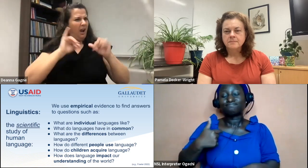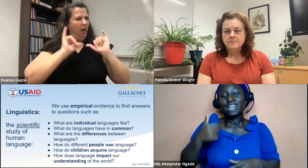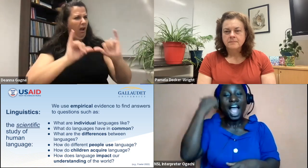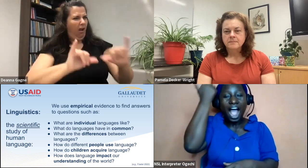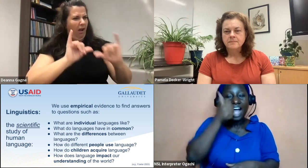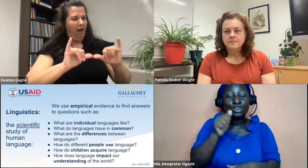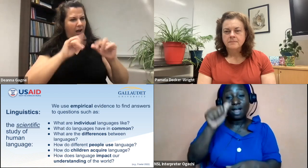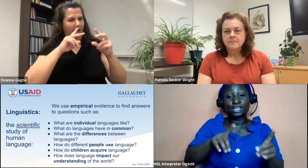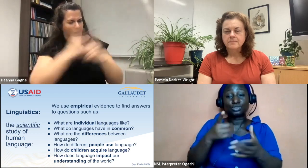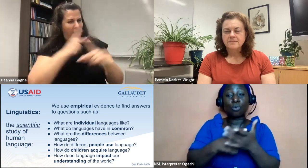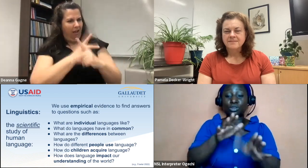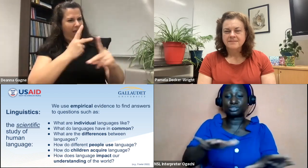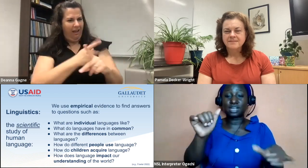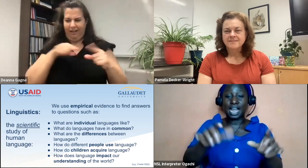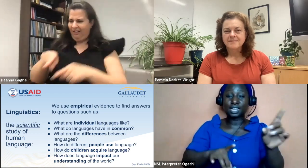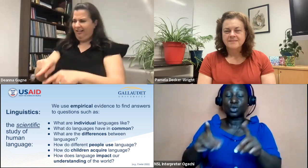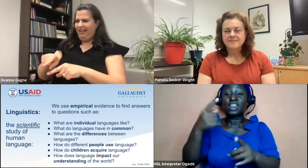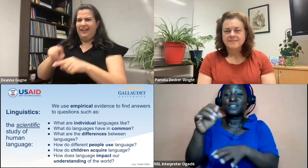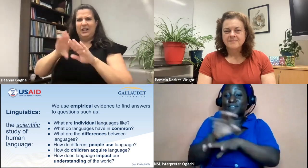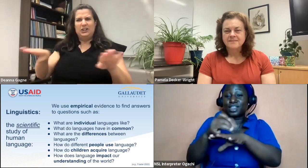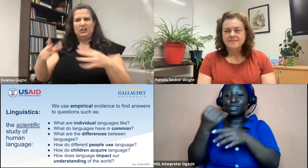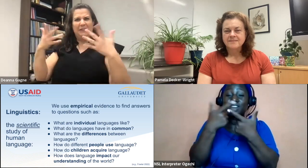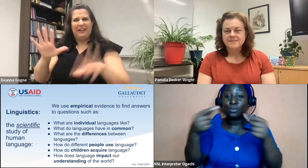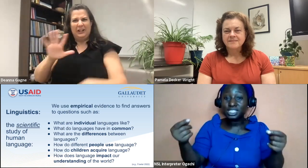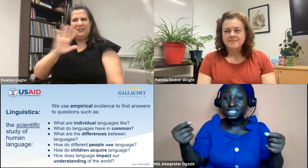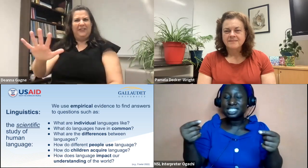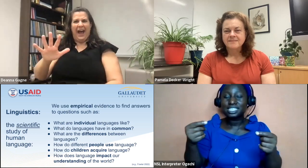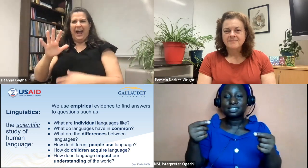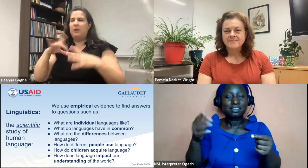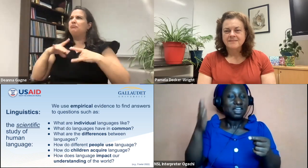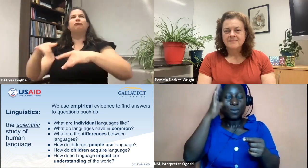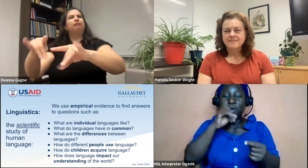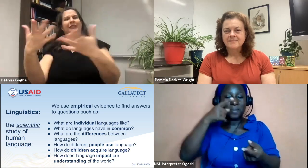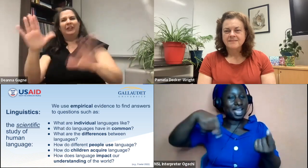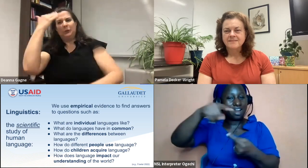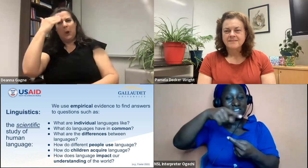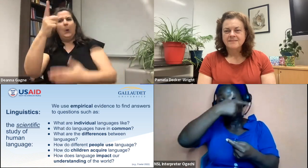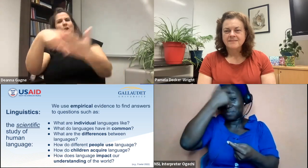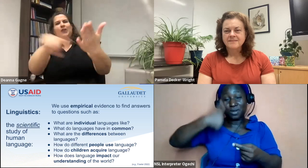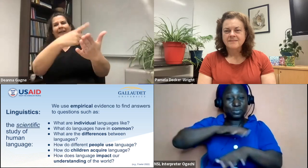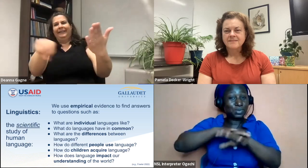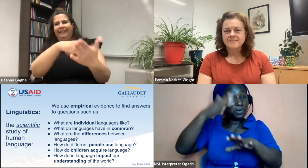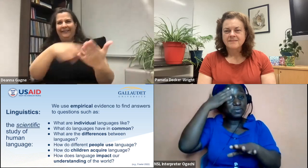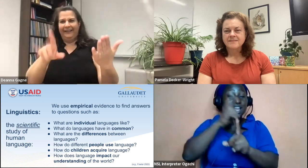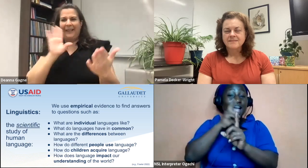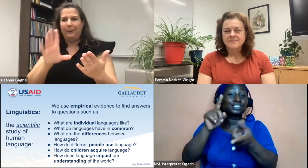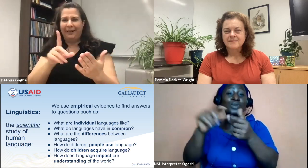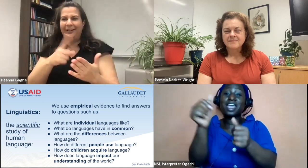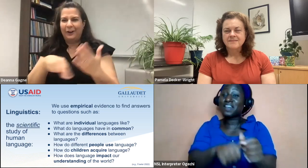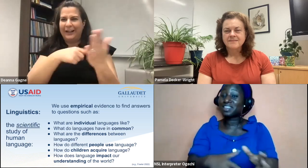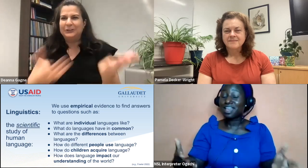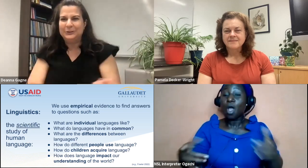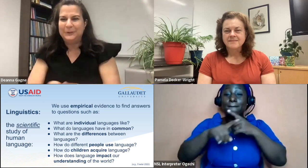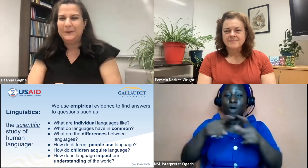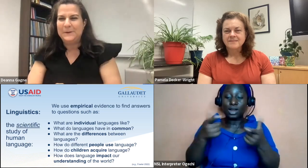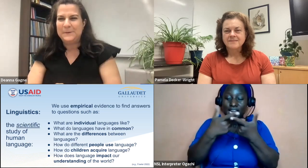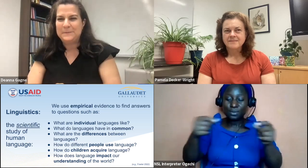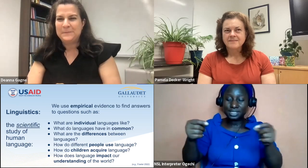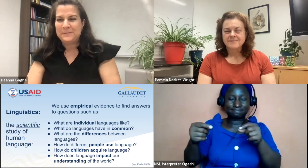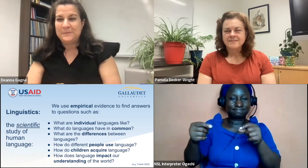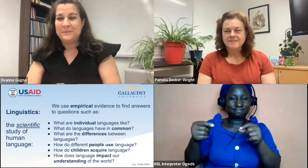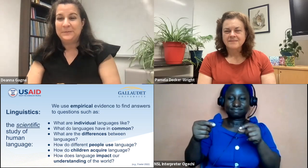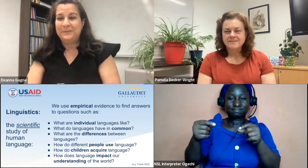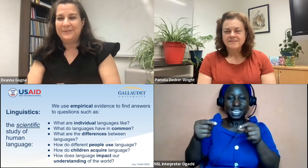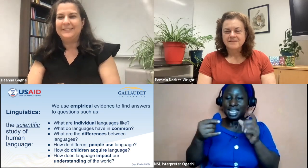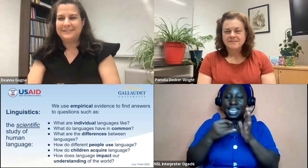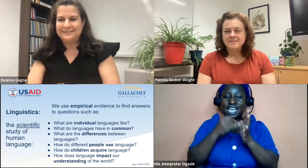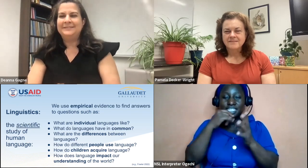But linguistics exist because we have to wonder how children are doing this at 5 acquiring language and like being able to correct a second language user